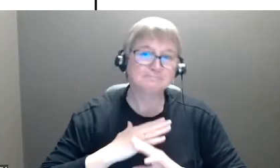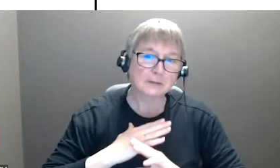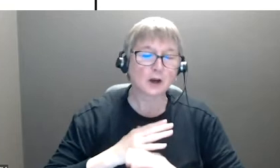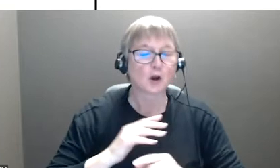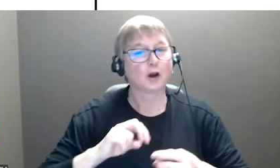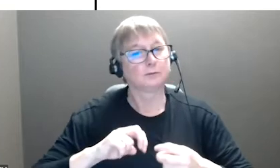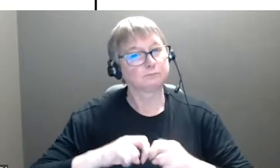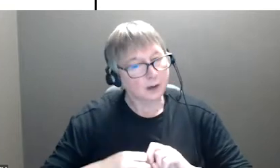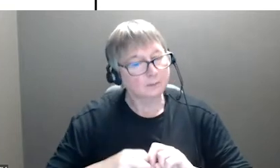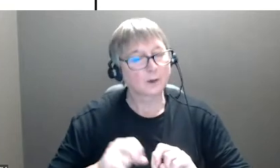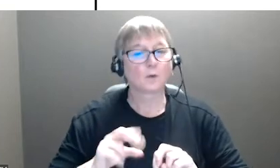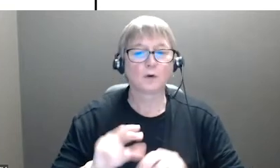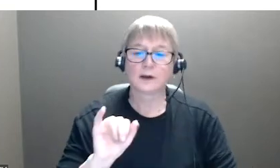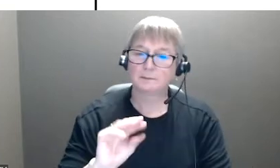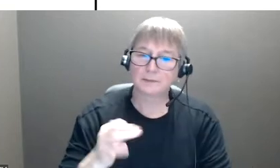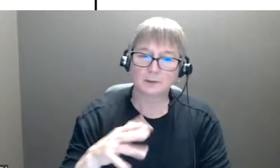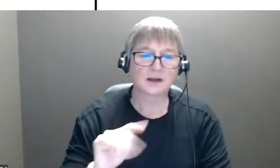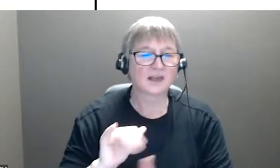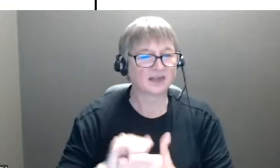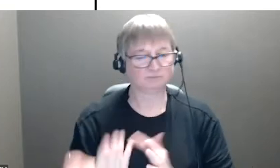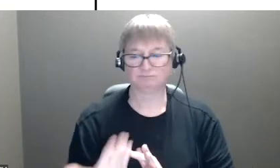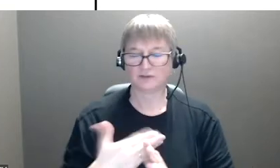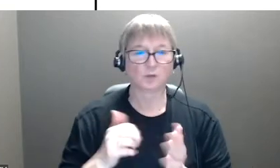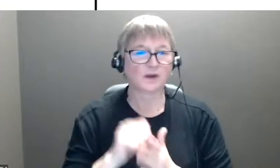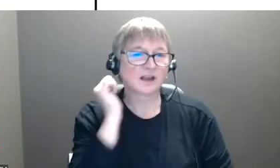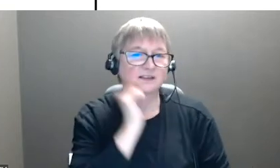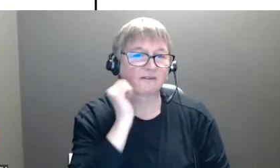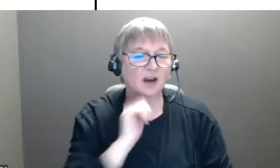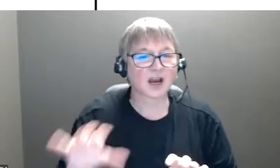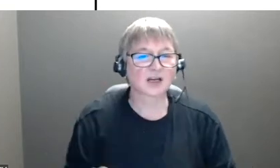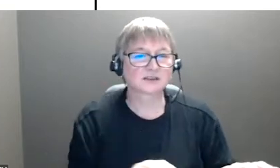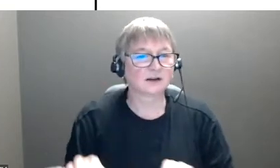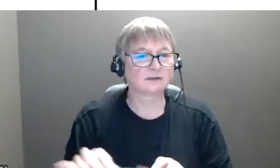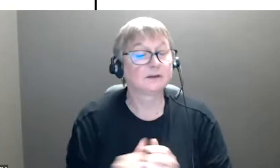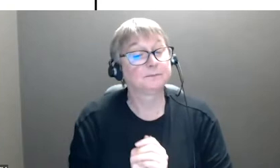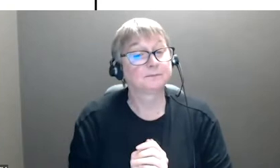So, the eligible recipients to the program include not-for-profit organizations, municipal